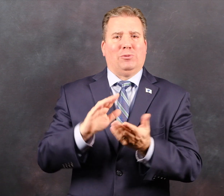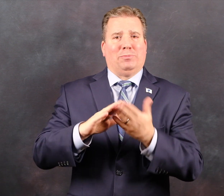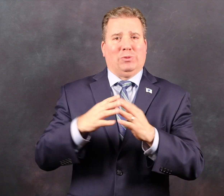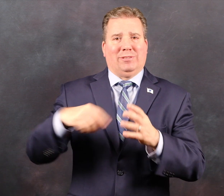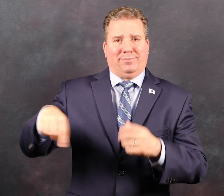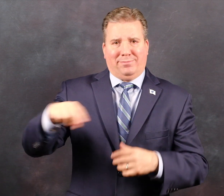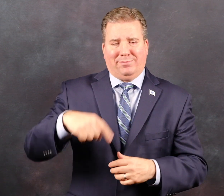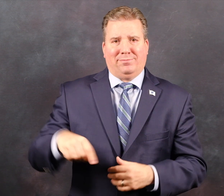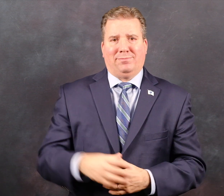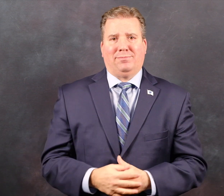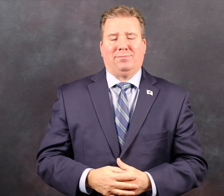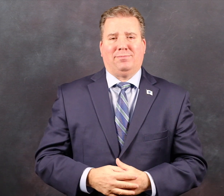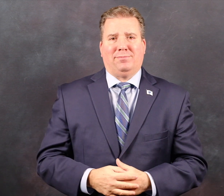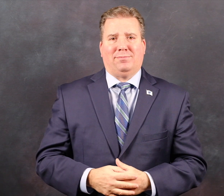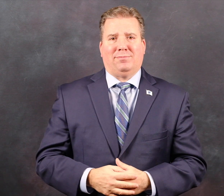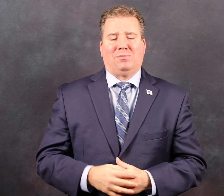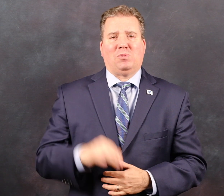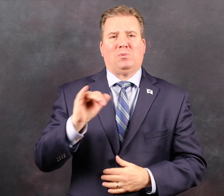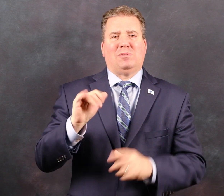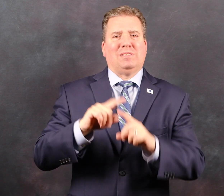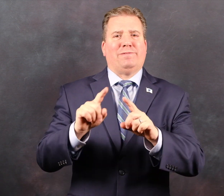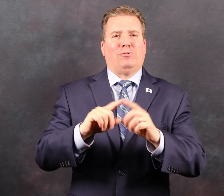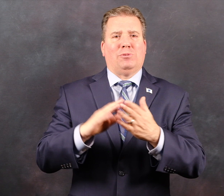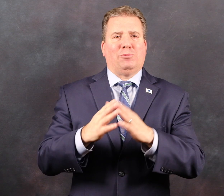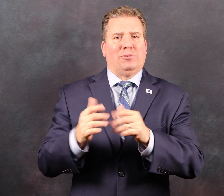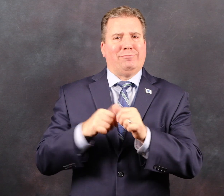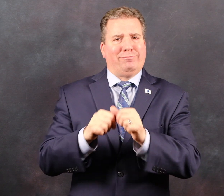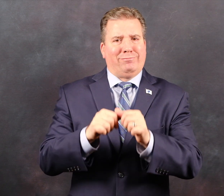This was a welcome opportunity to meet the ALDA community.